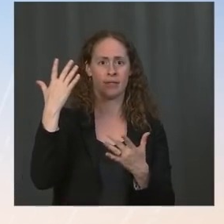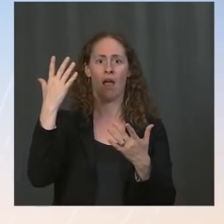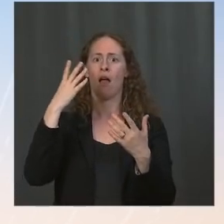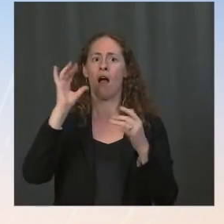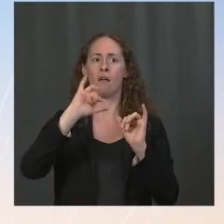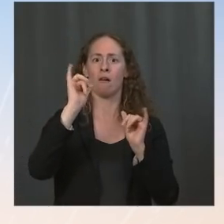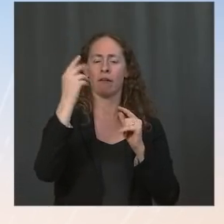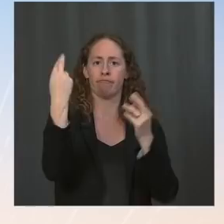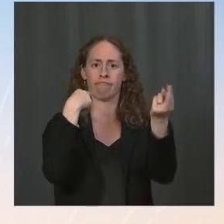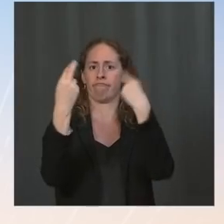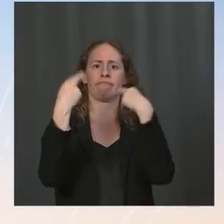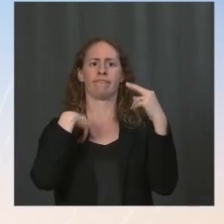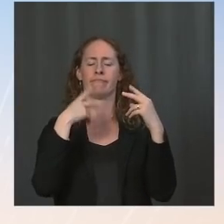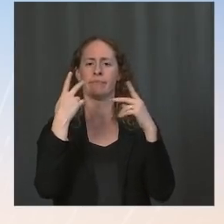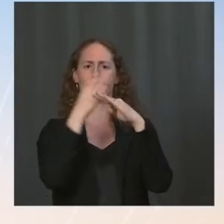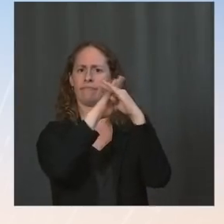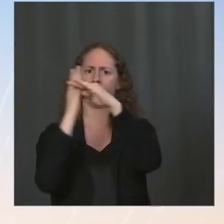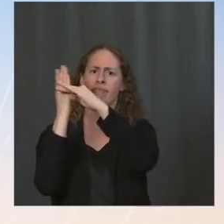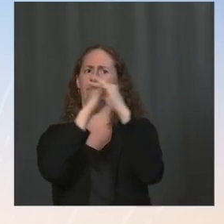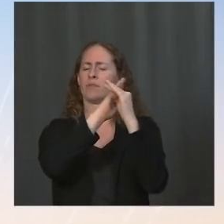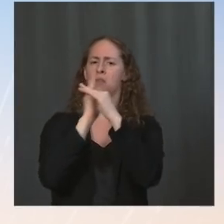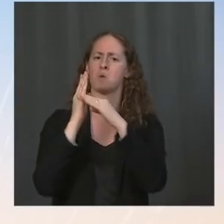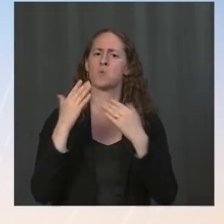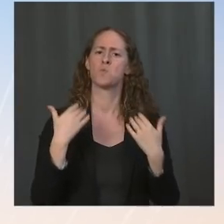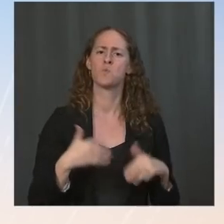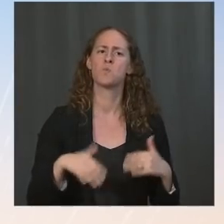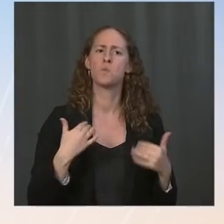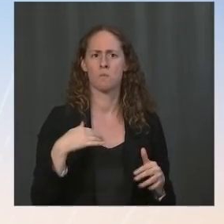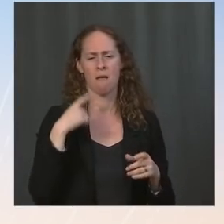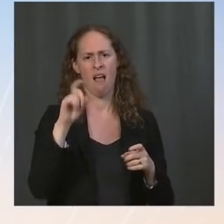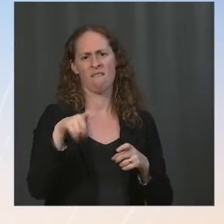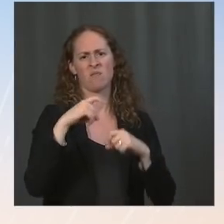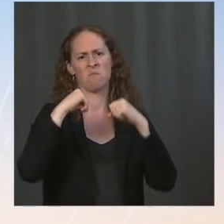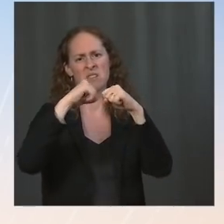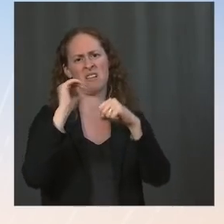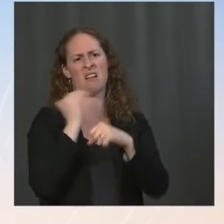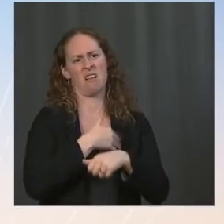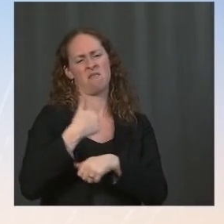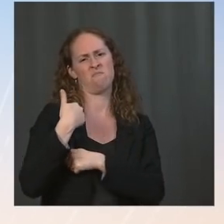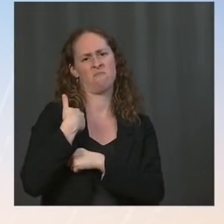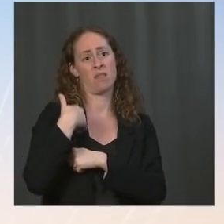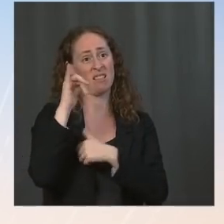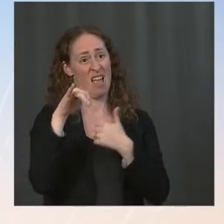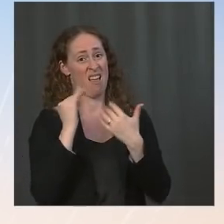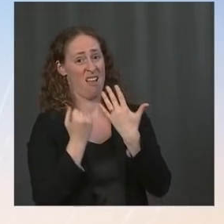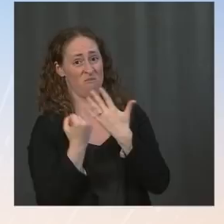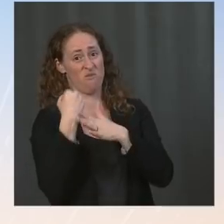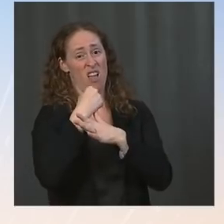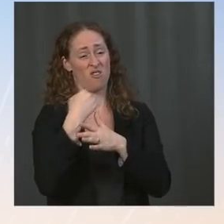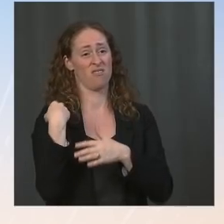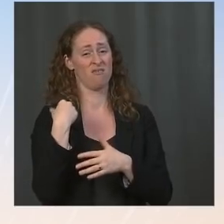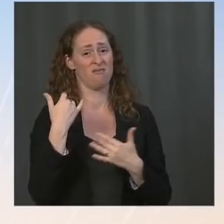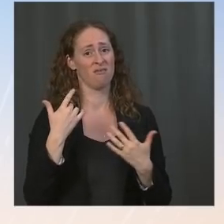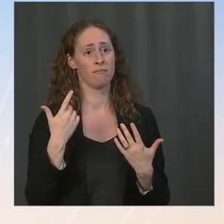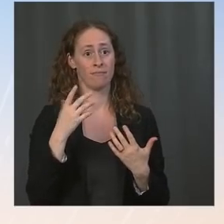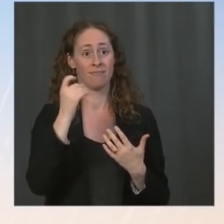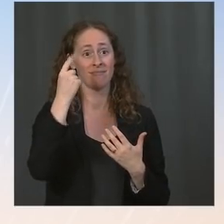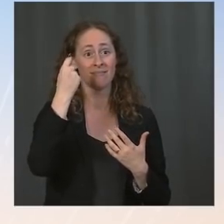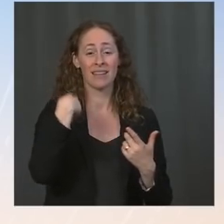is going to be a top priority. But I would note that we've still evacuated -- if you subtract the nearly 6,000 American citizens,